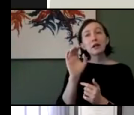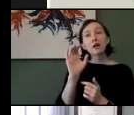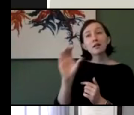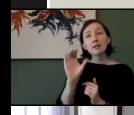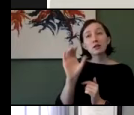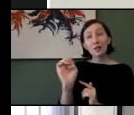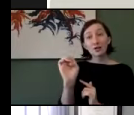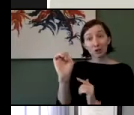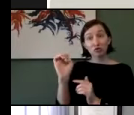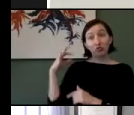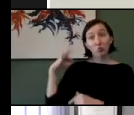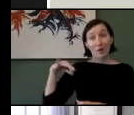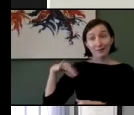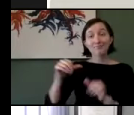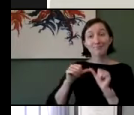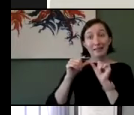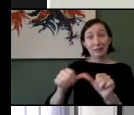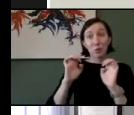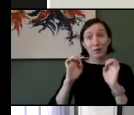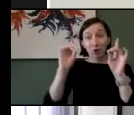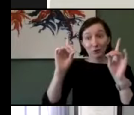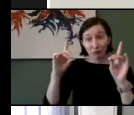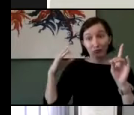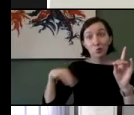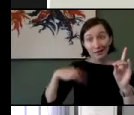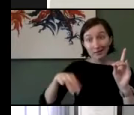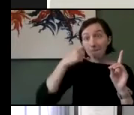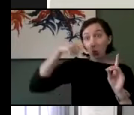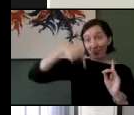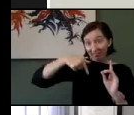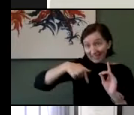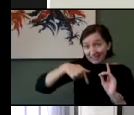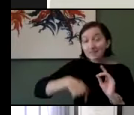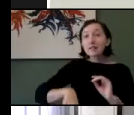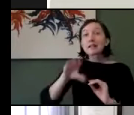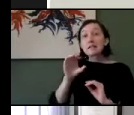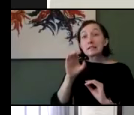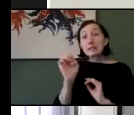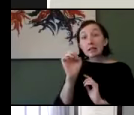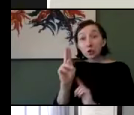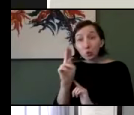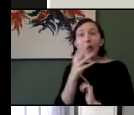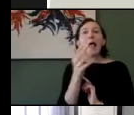as well as all webinars in this particular series. CEU and CRC's are the ones we're offering.